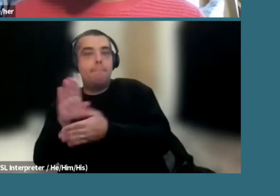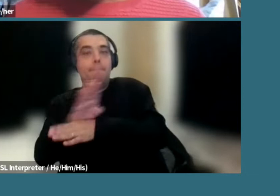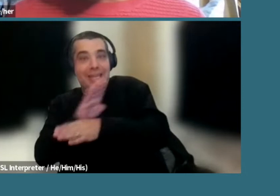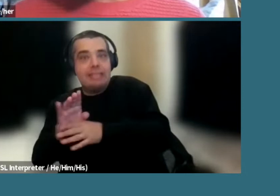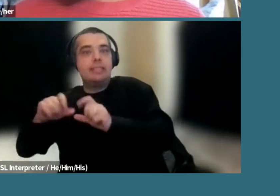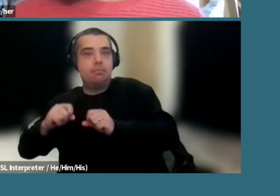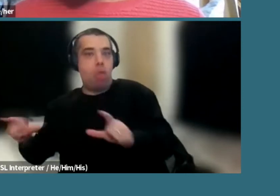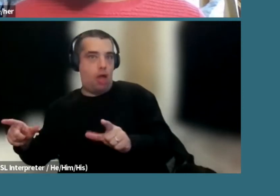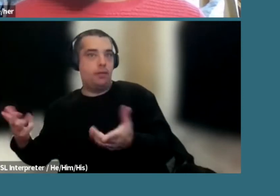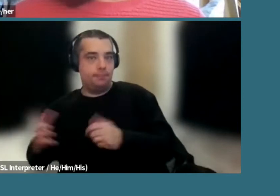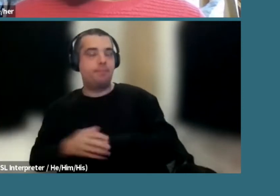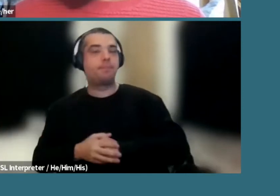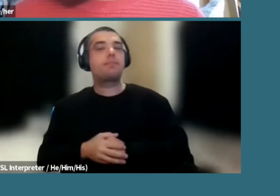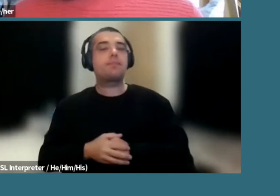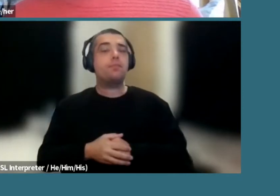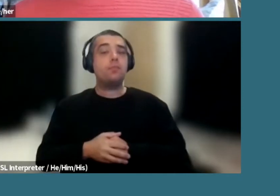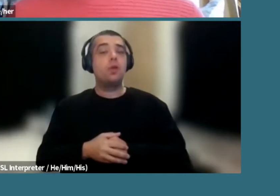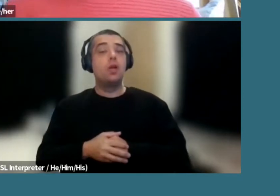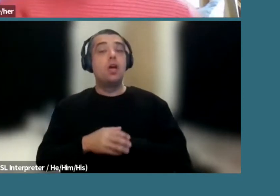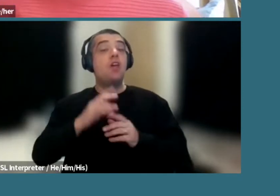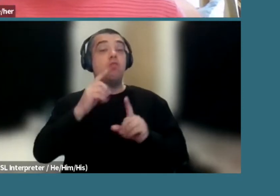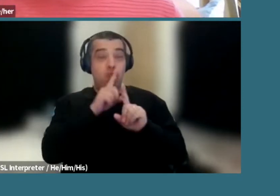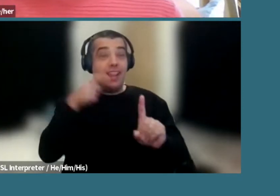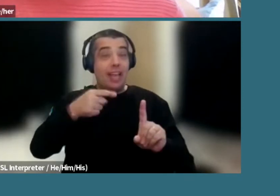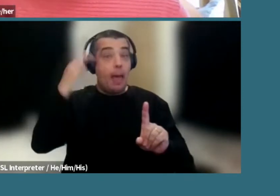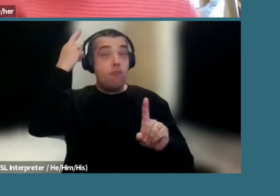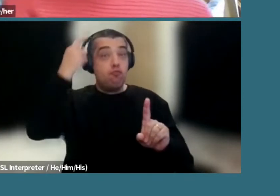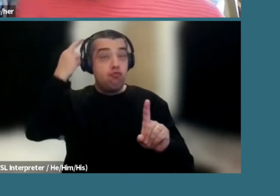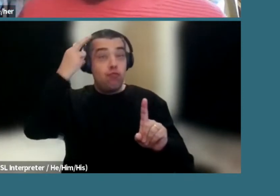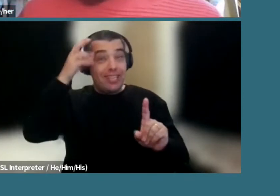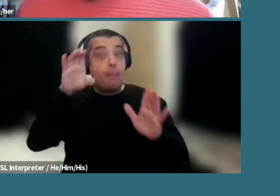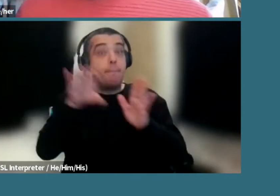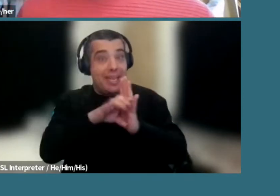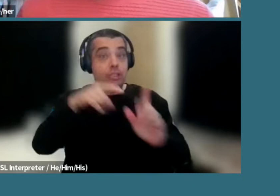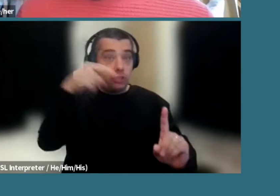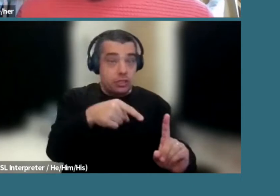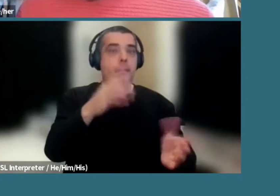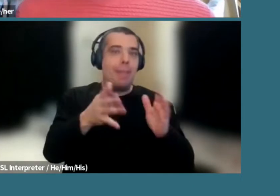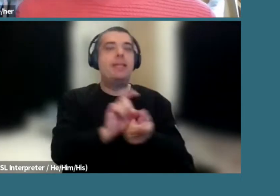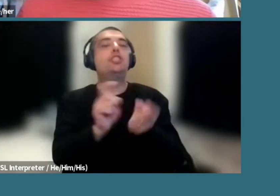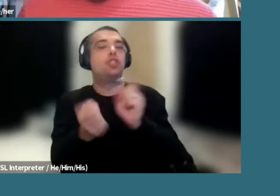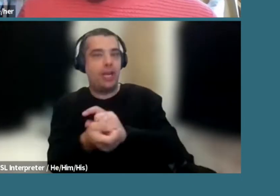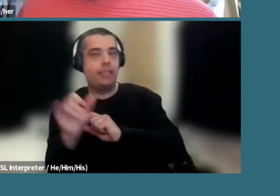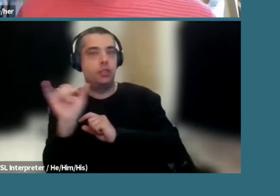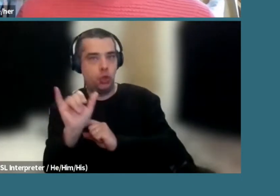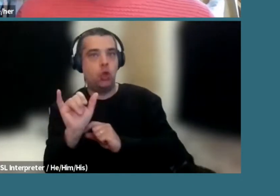and how the purpose of the image that you're including may shift what you decide is